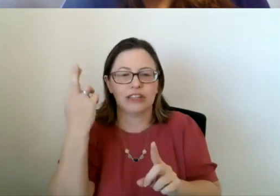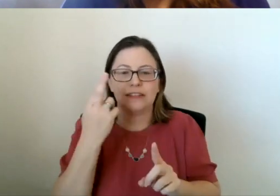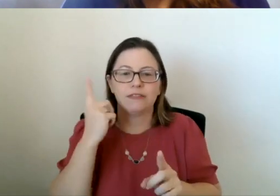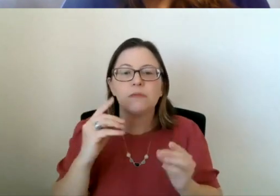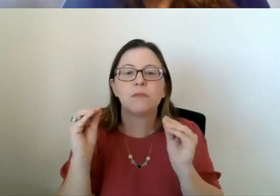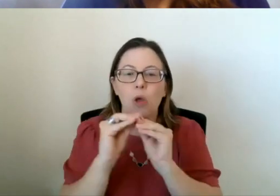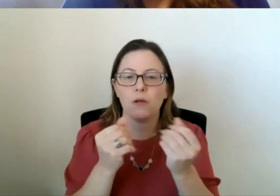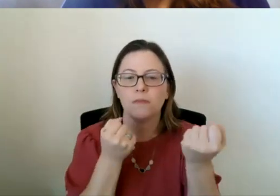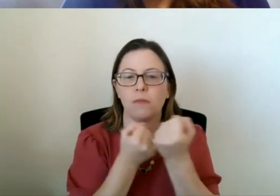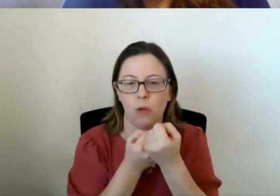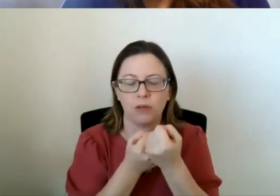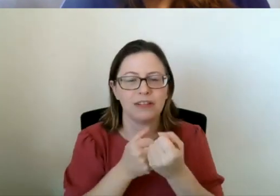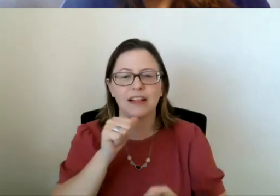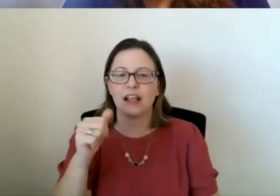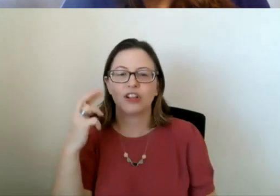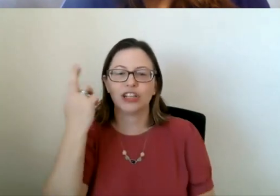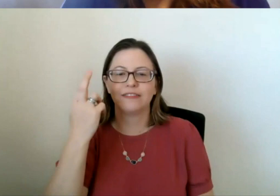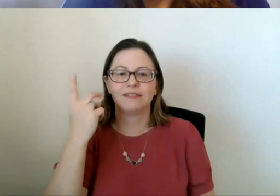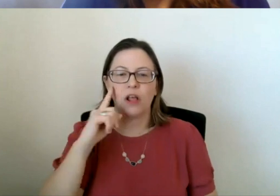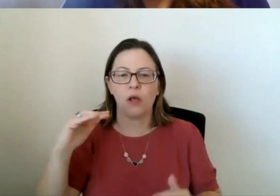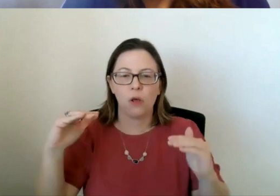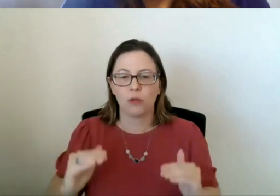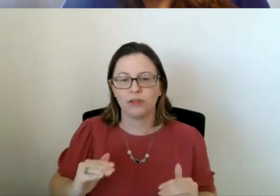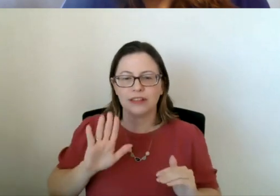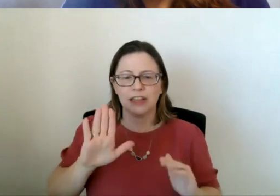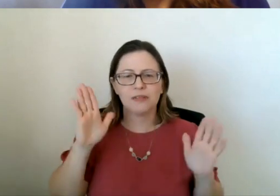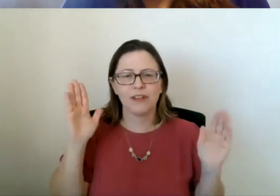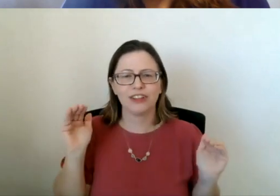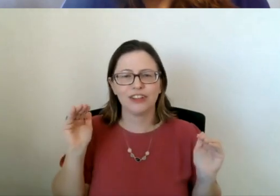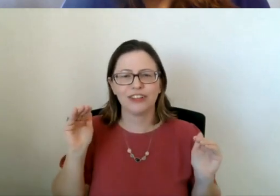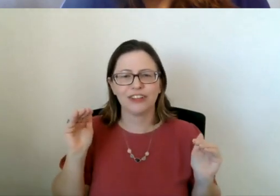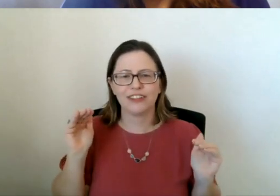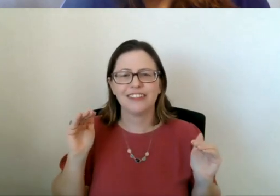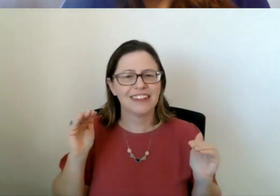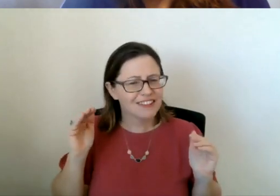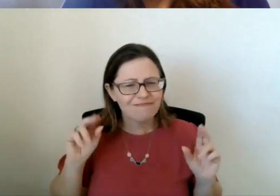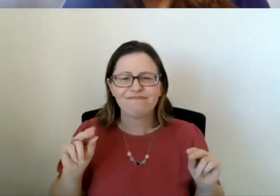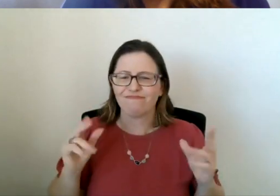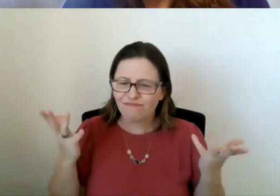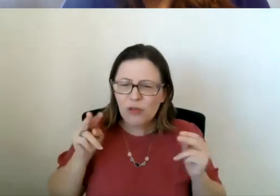deaf. There may be reasons for more supports, but you certainly don't want to lower your